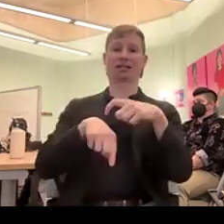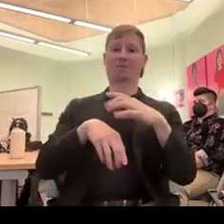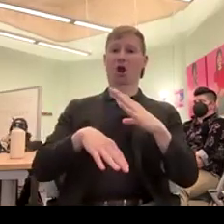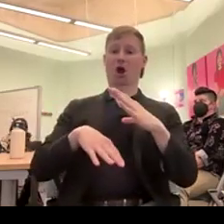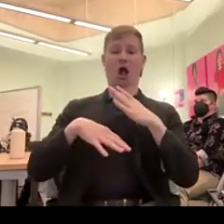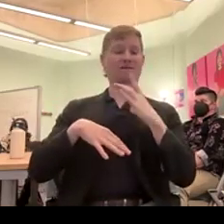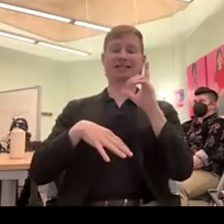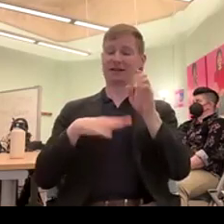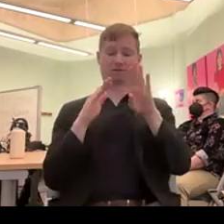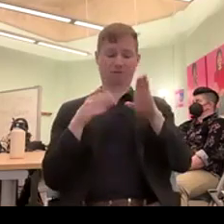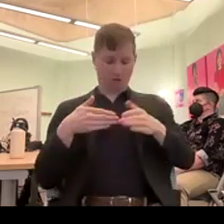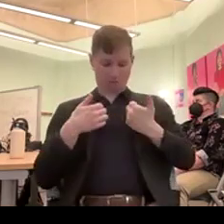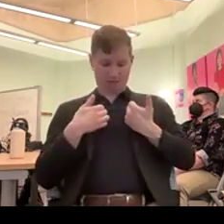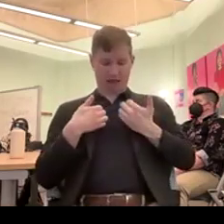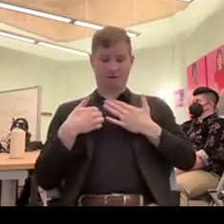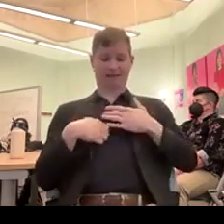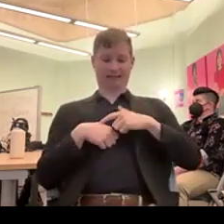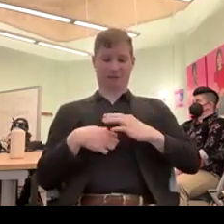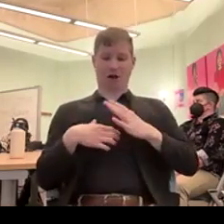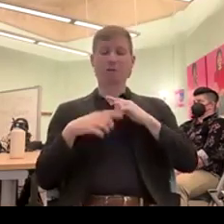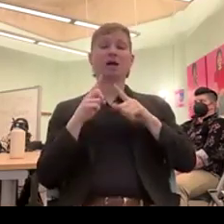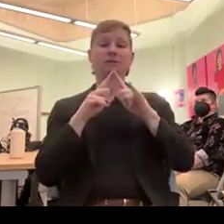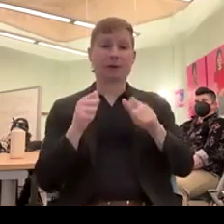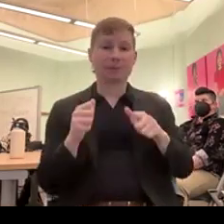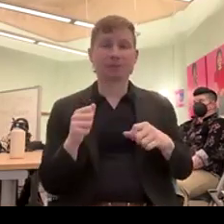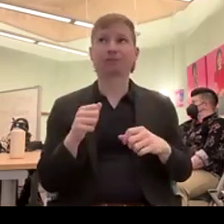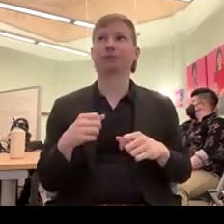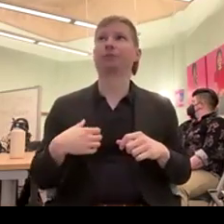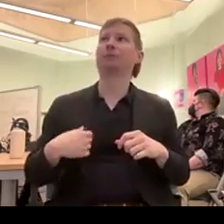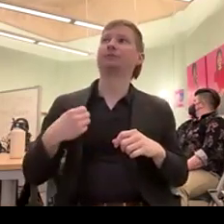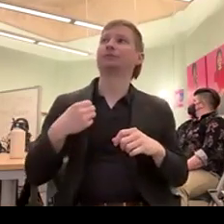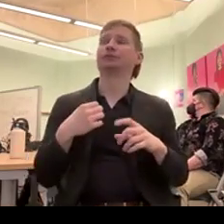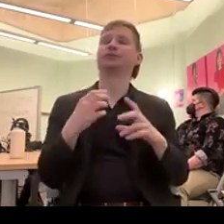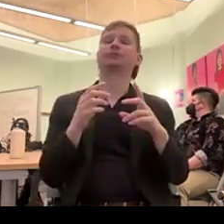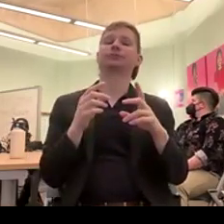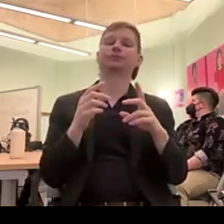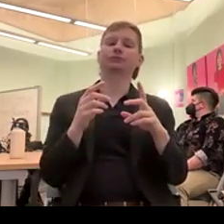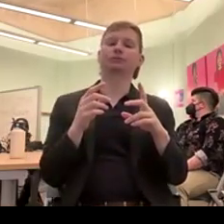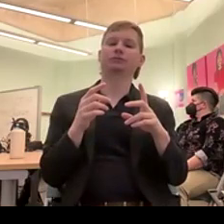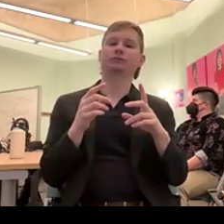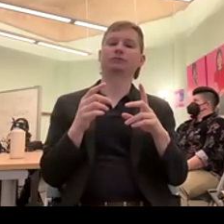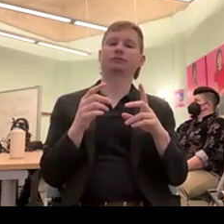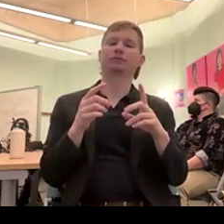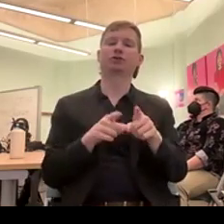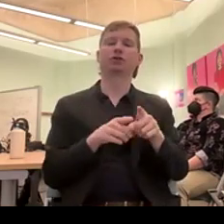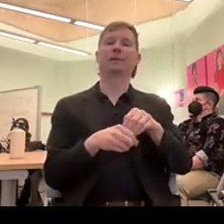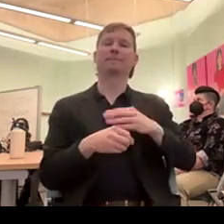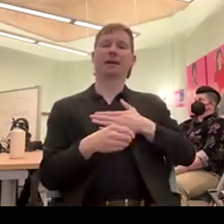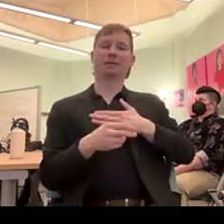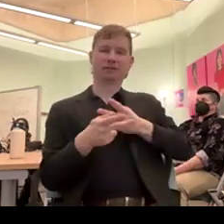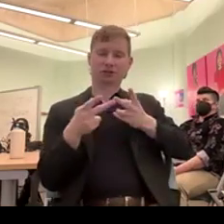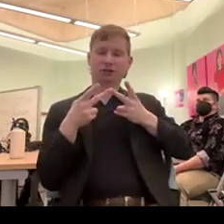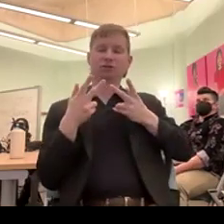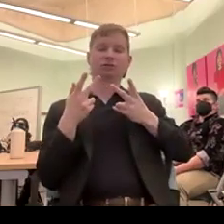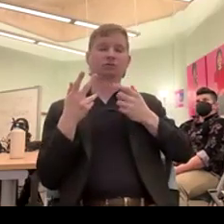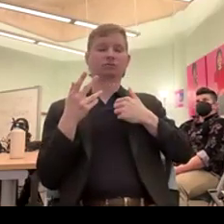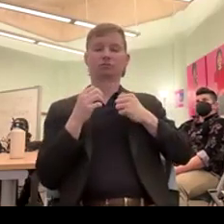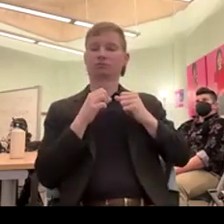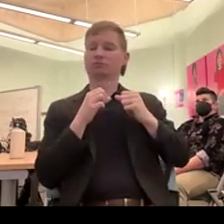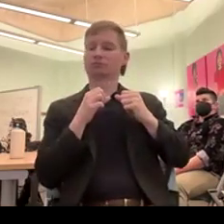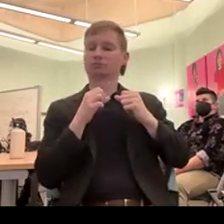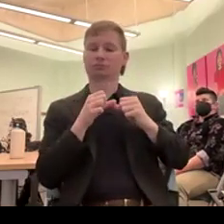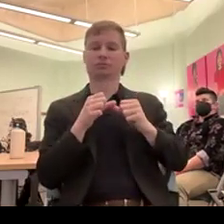sometimes when I have time off, just focus on myself and my health. But also, in my position,